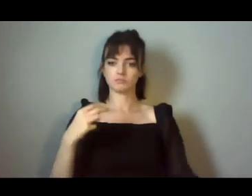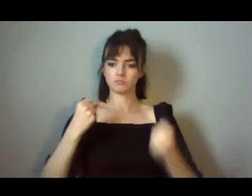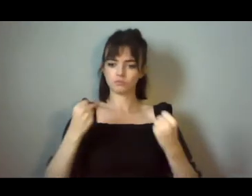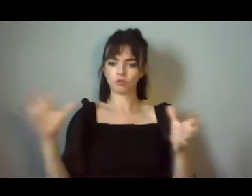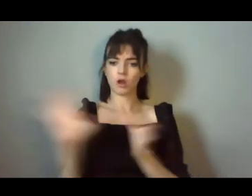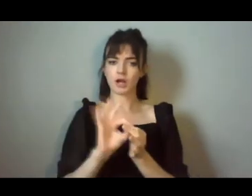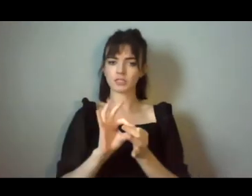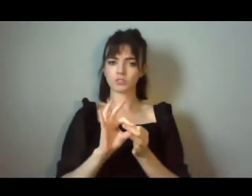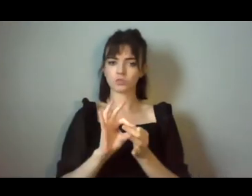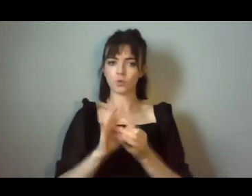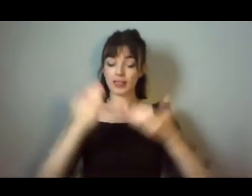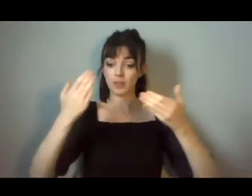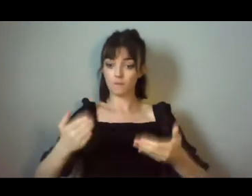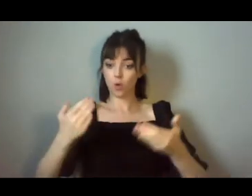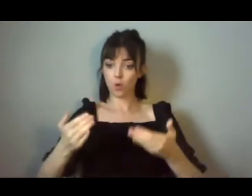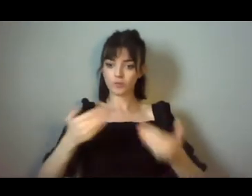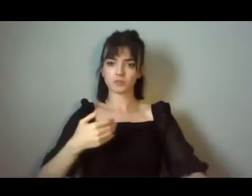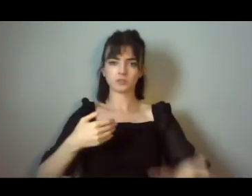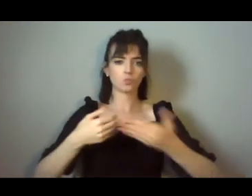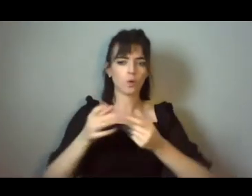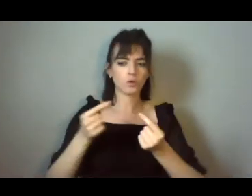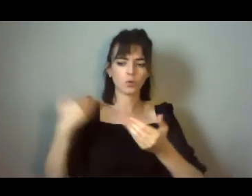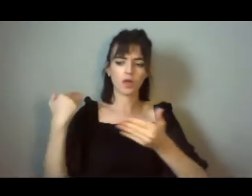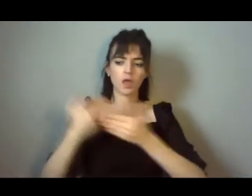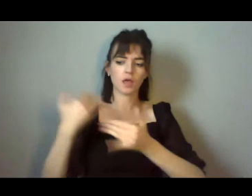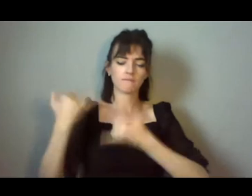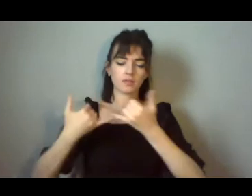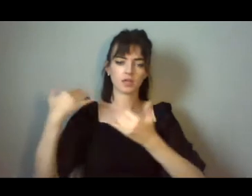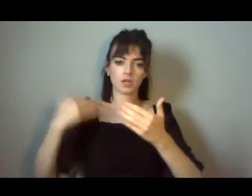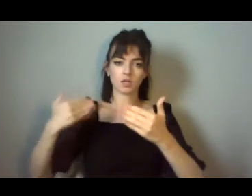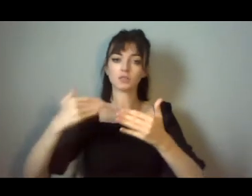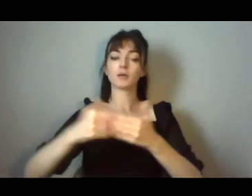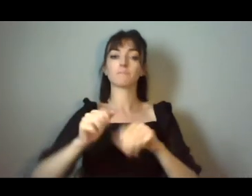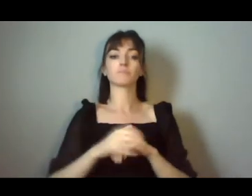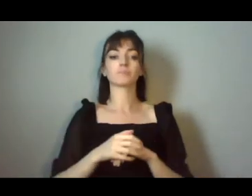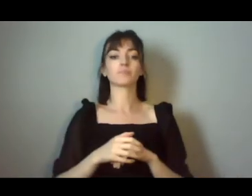ourselves over the last number of years. But I think that piece that Áine mentioned